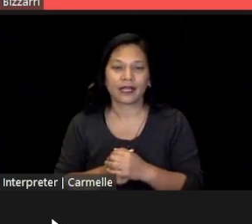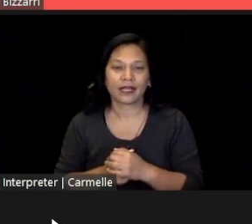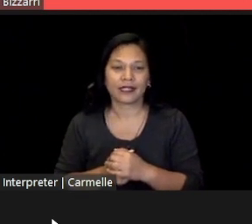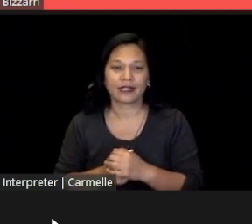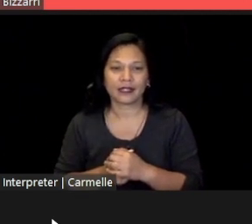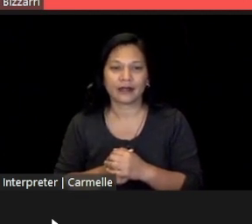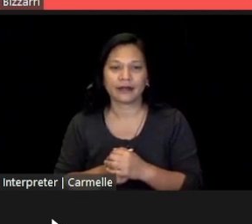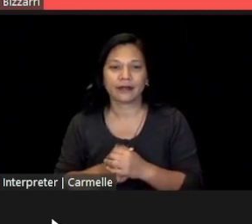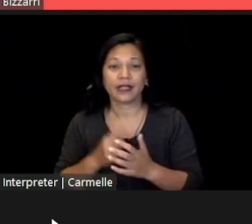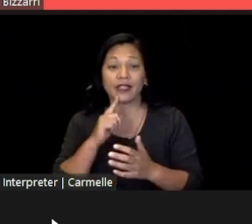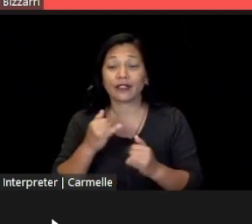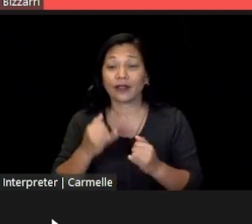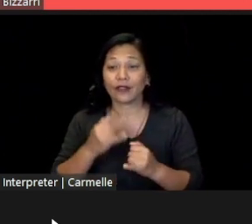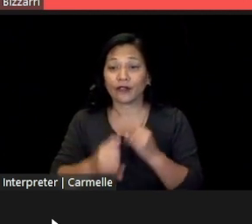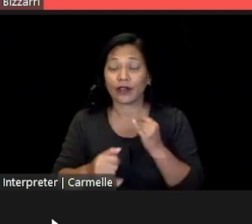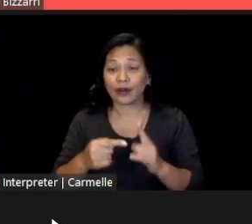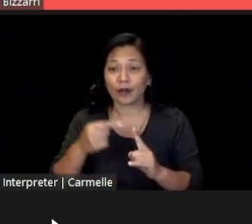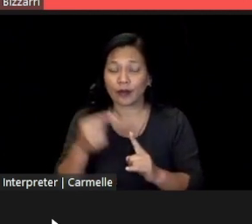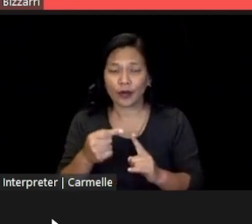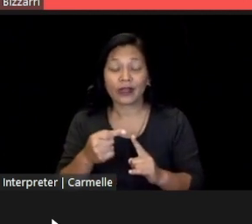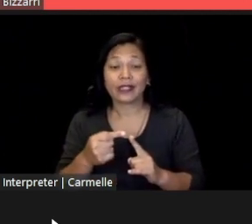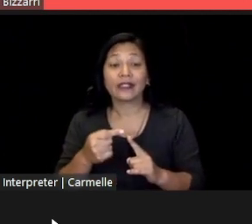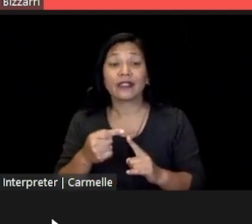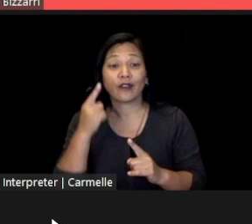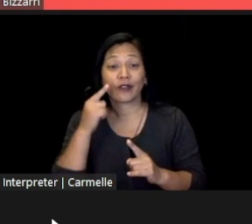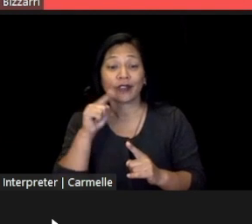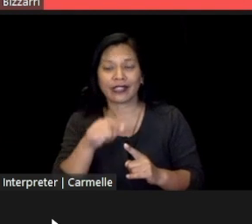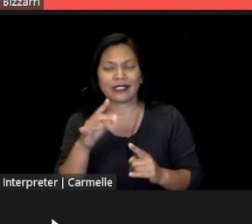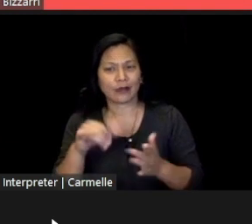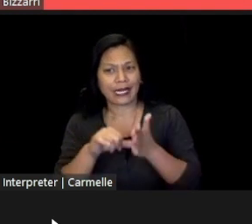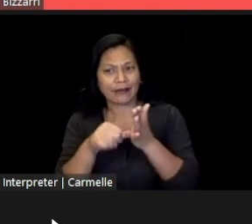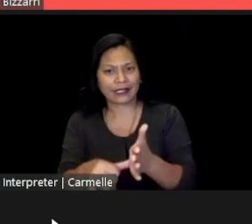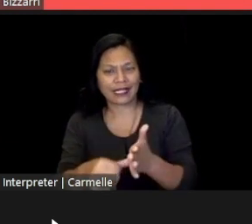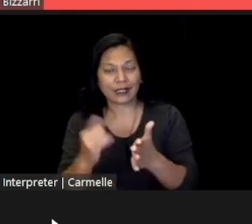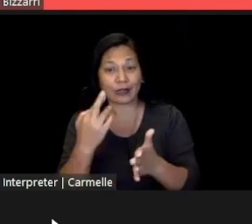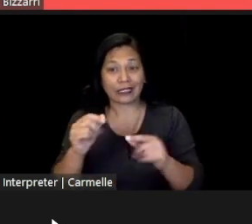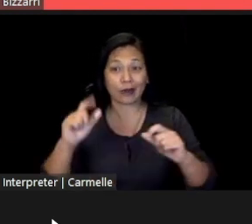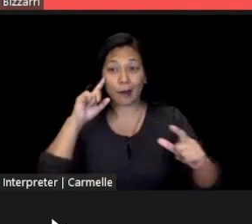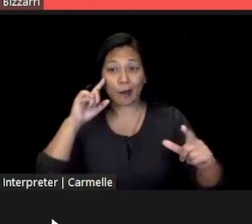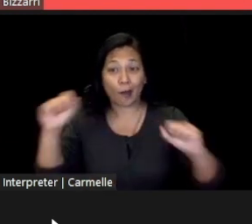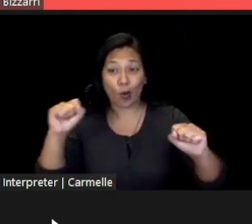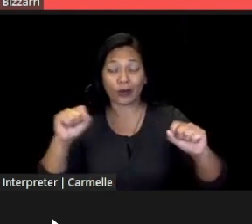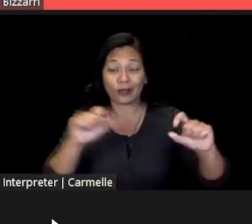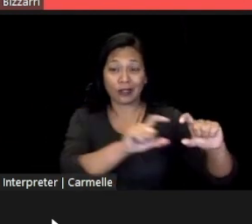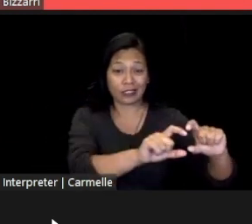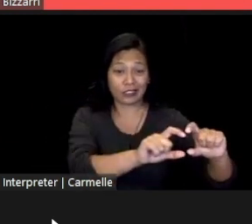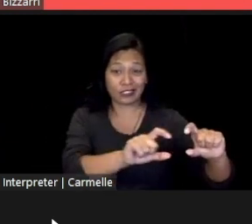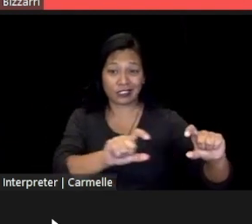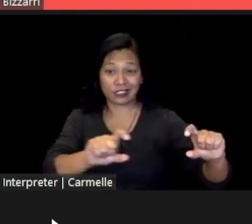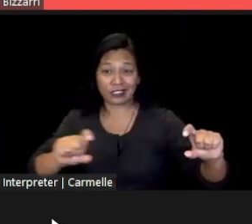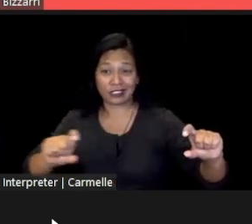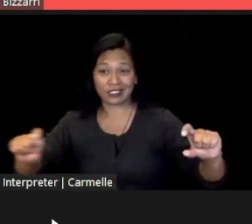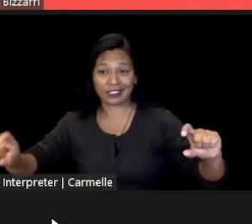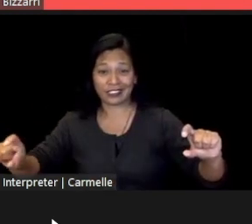The final point that I'm gonna, you know, draw your attention to. And that's why it is Caps locked, bolded, underlined with two stars.